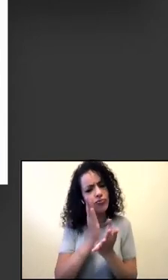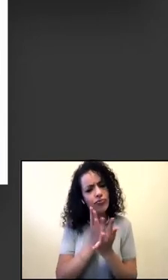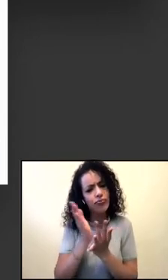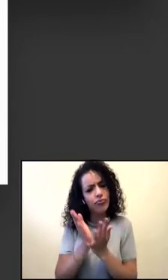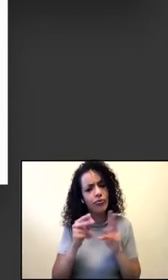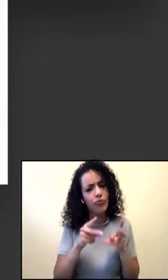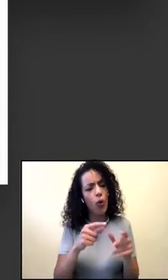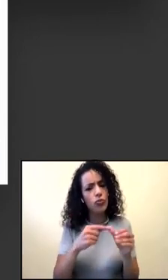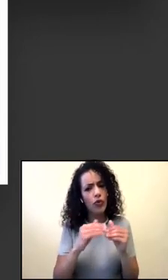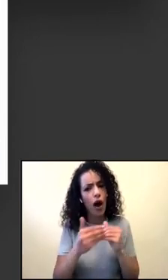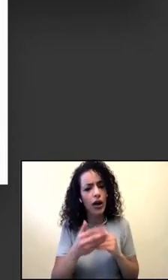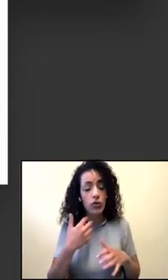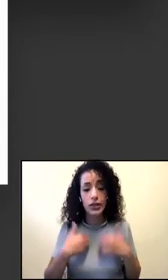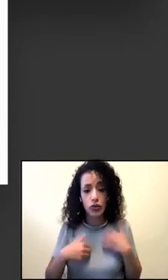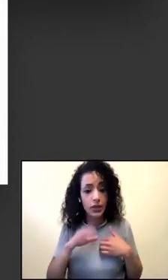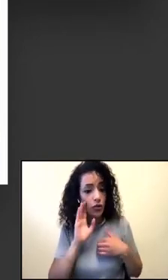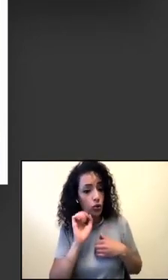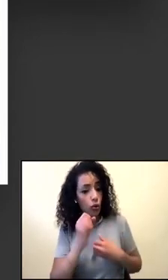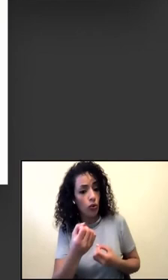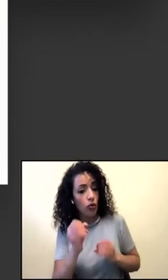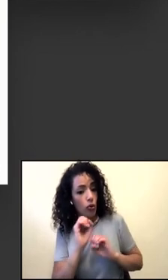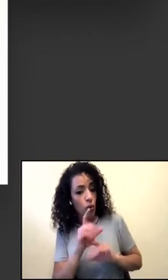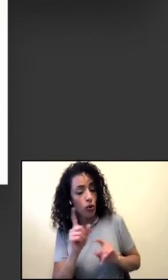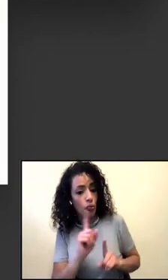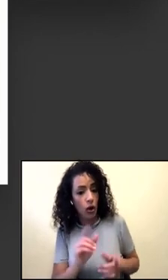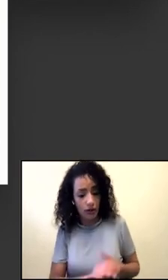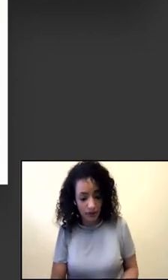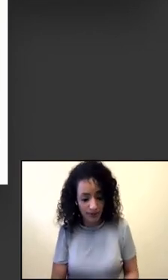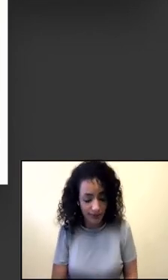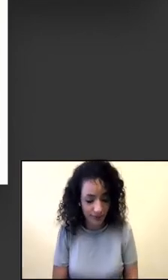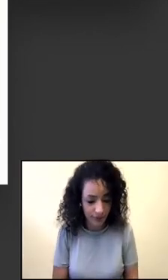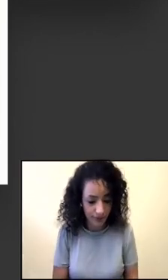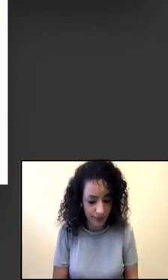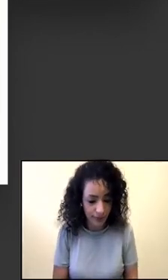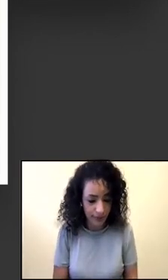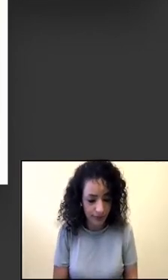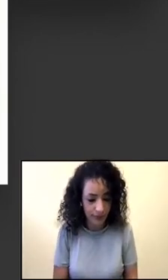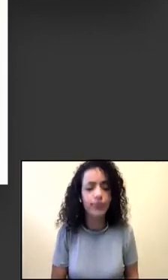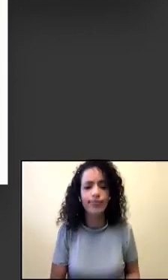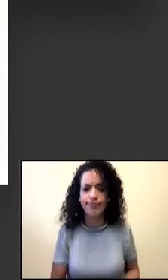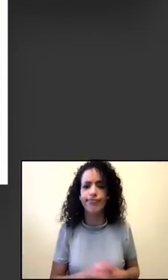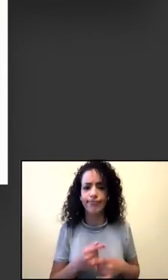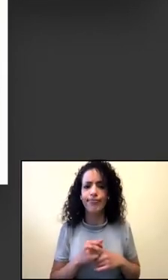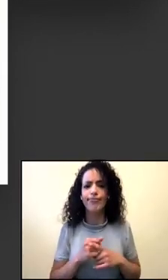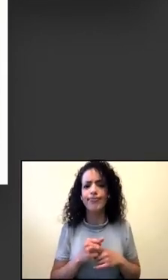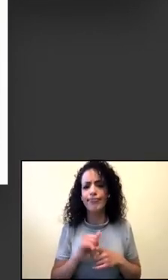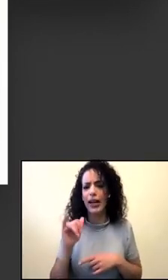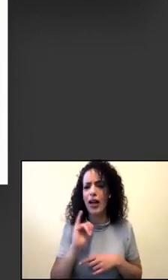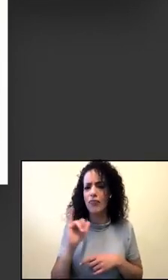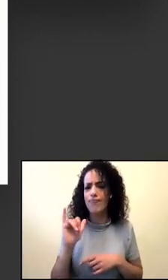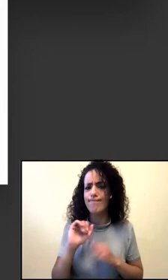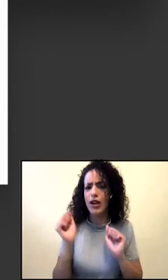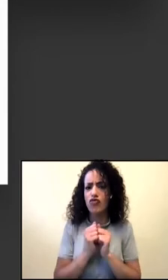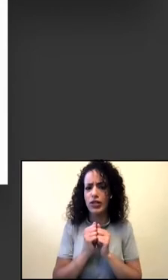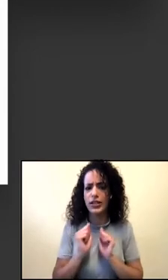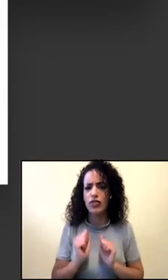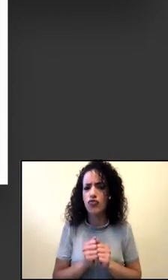hear your thoughts on this. So really echoing both of what Aanchal and Asma said, but also to be less